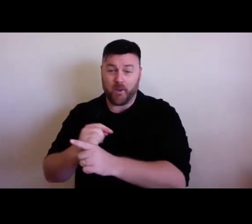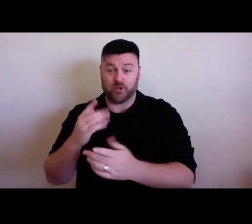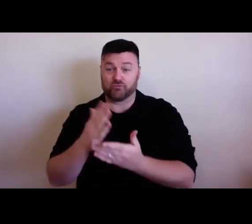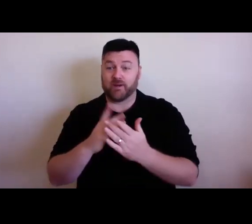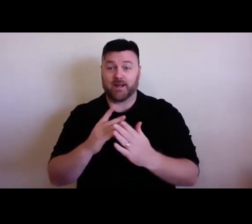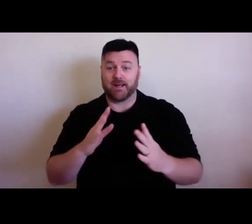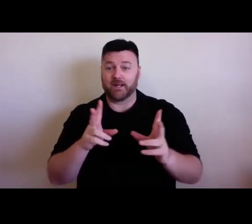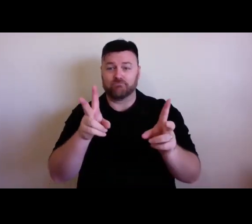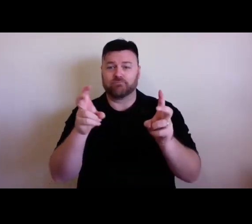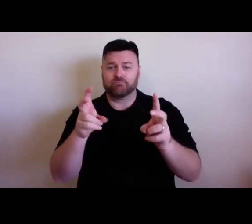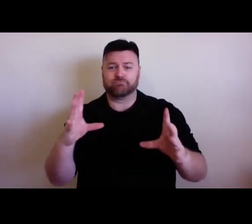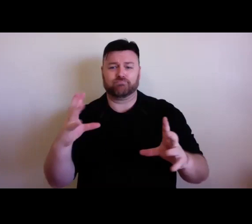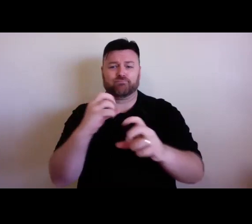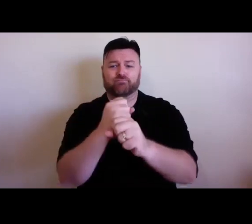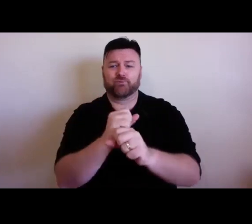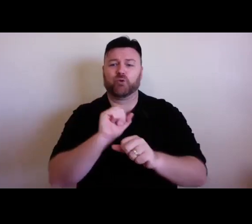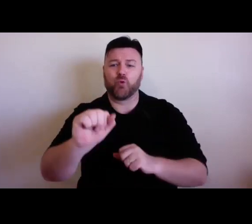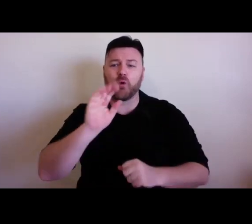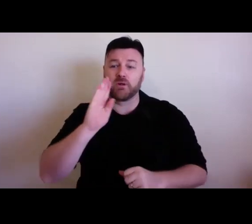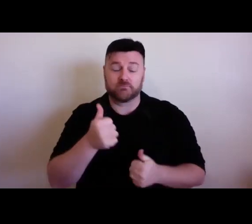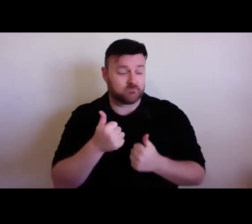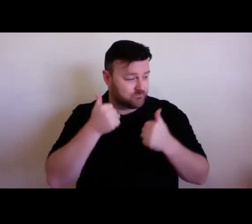some of the thing you've asked us to reflect on throughout today.